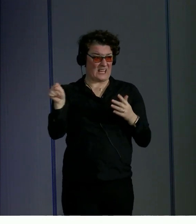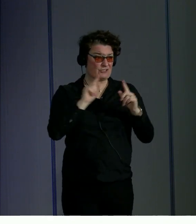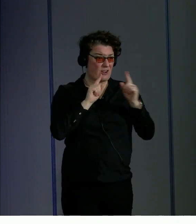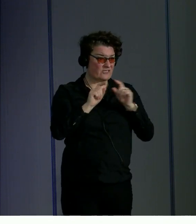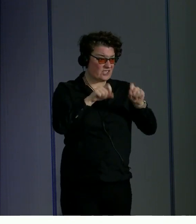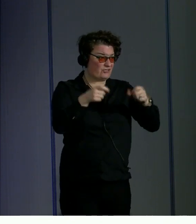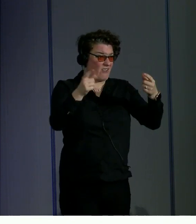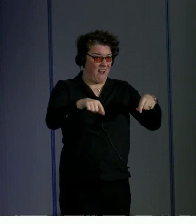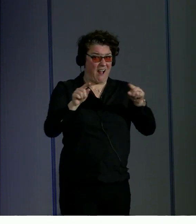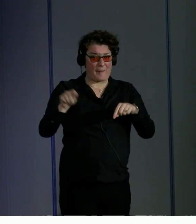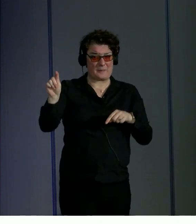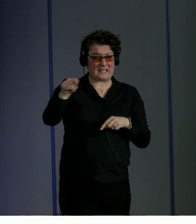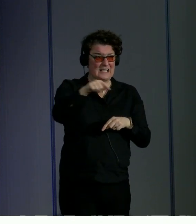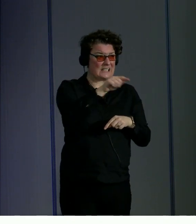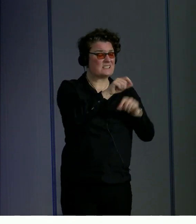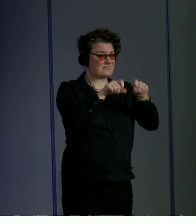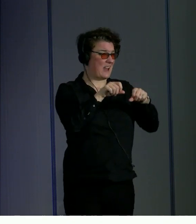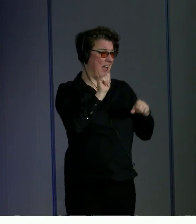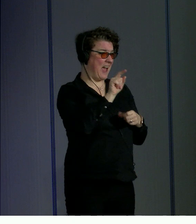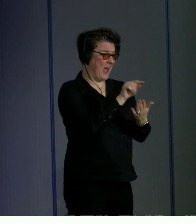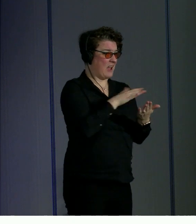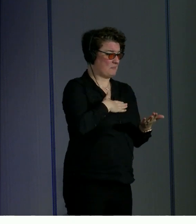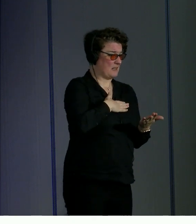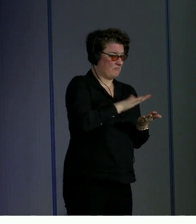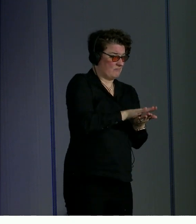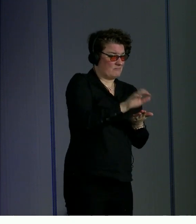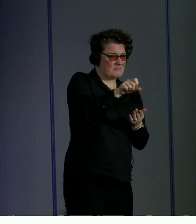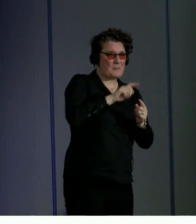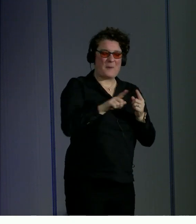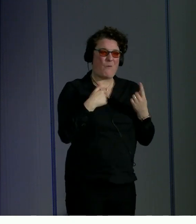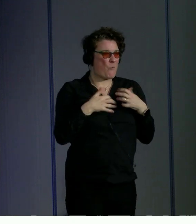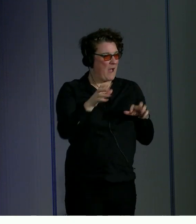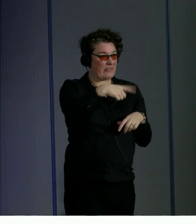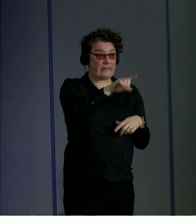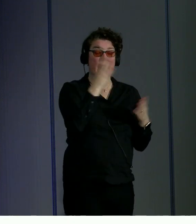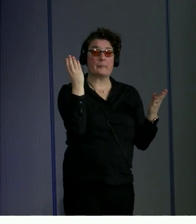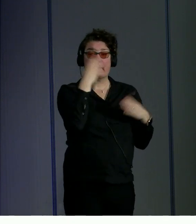I don't want them to miss the mark on the combination of DEI and accessibility together.